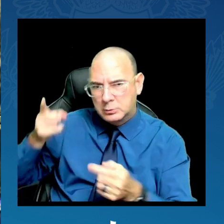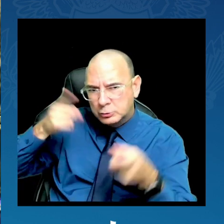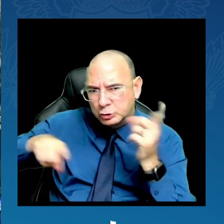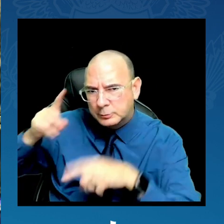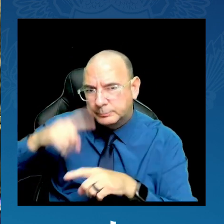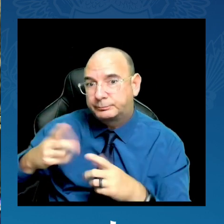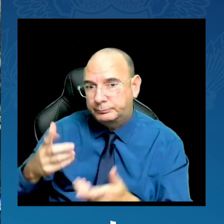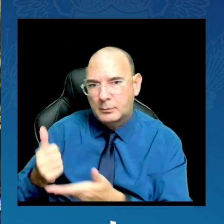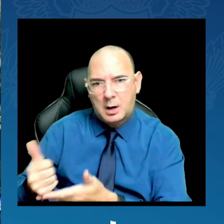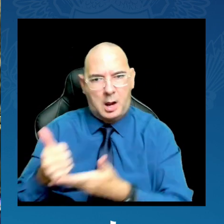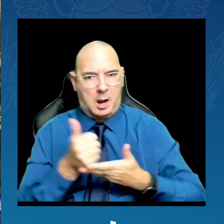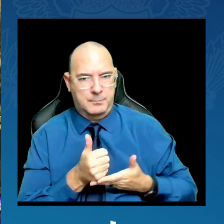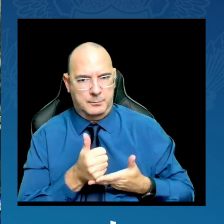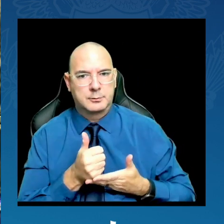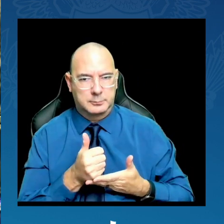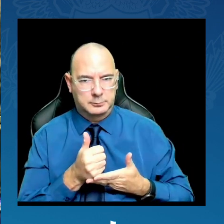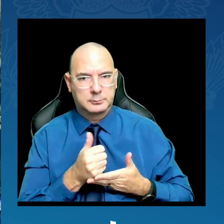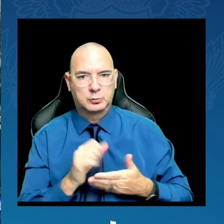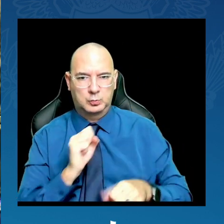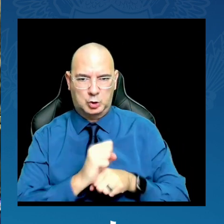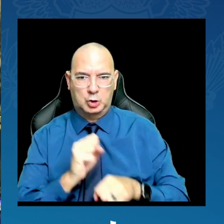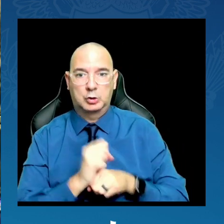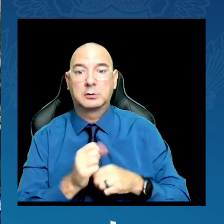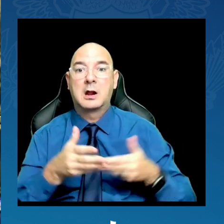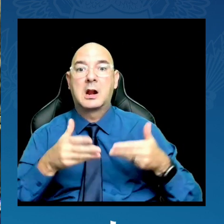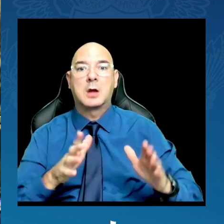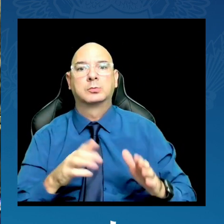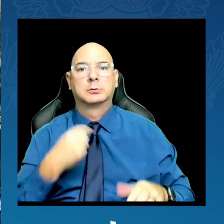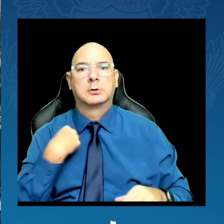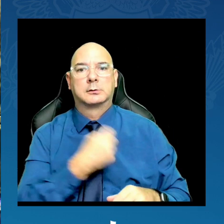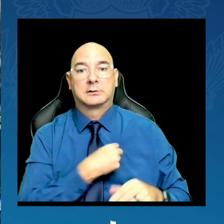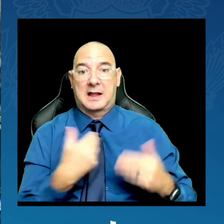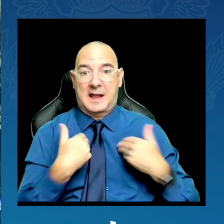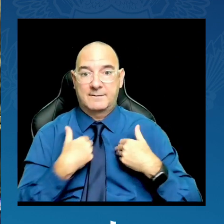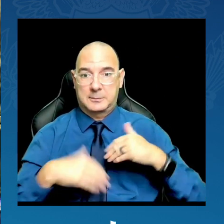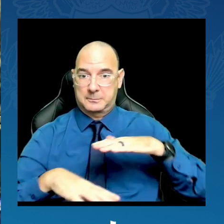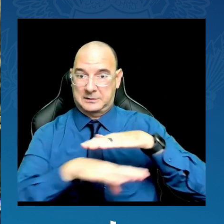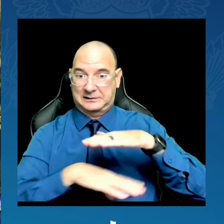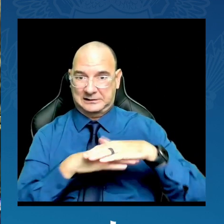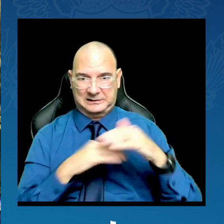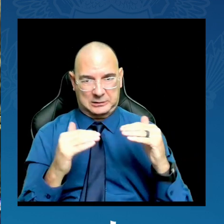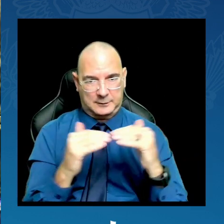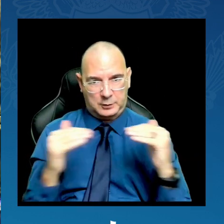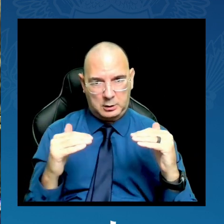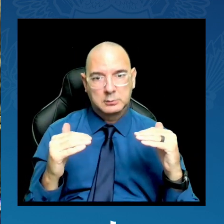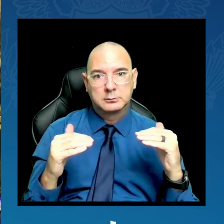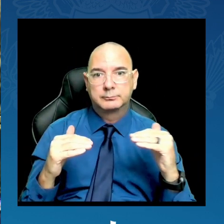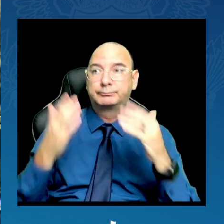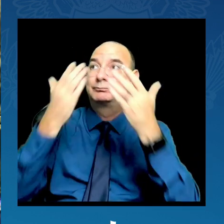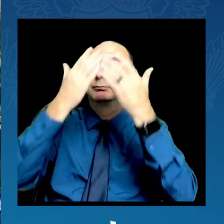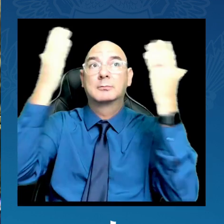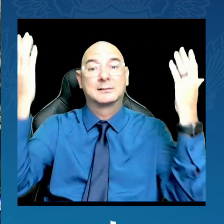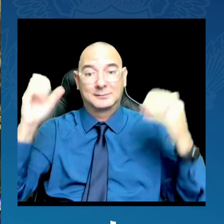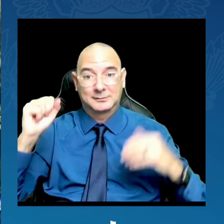to have not just a basic level of space traffic awareness. It will also allow us to drive the research,